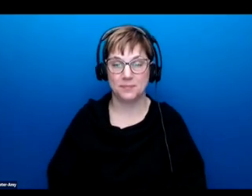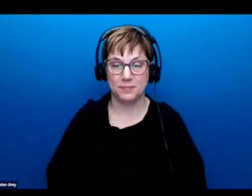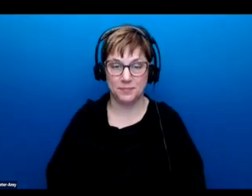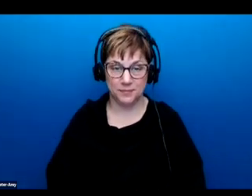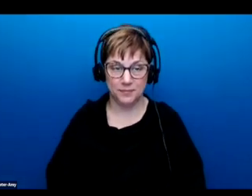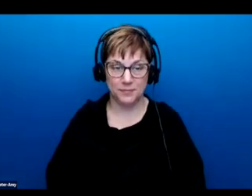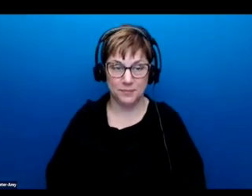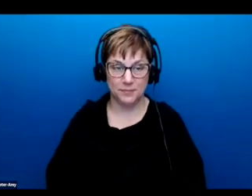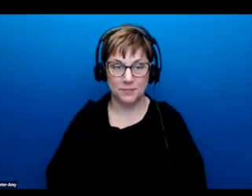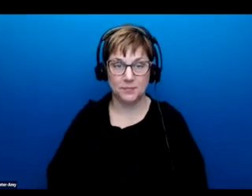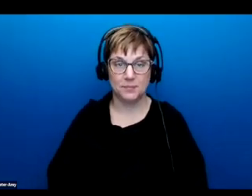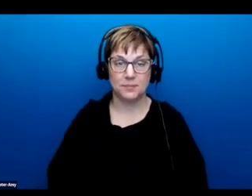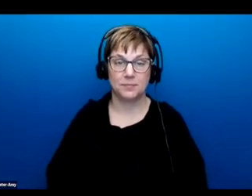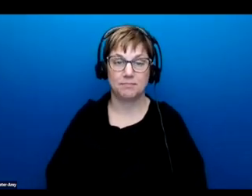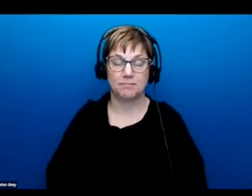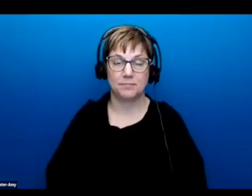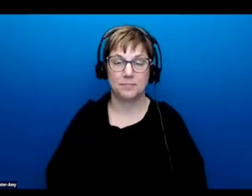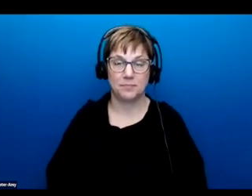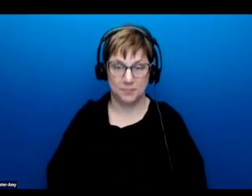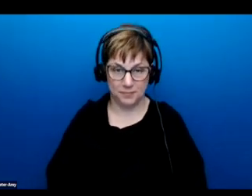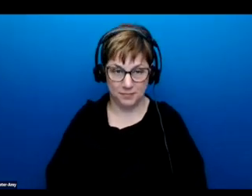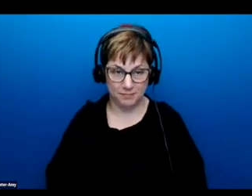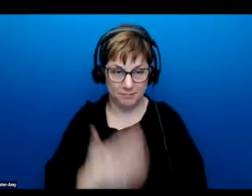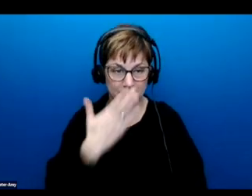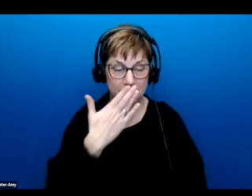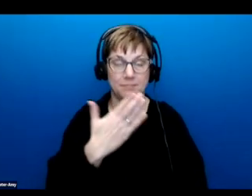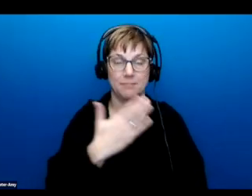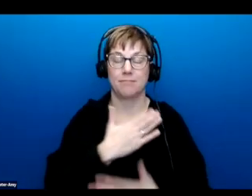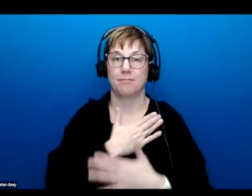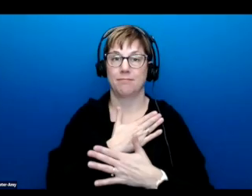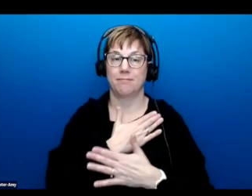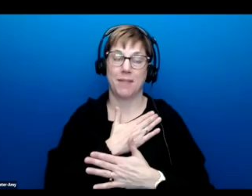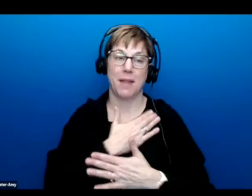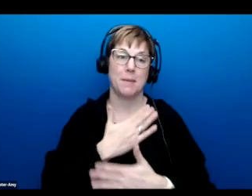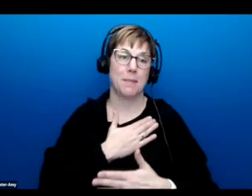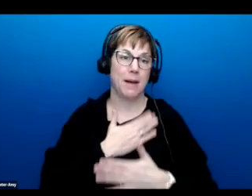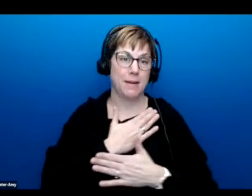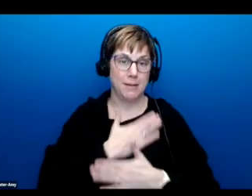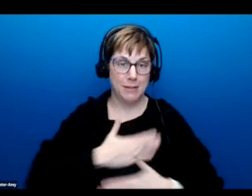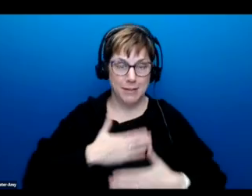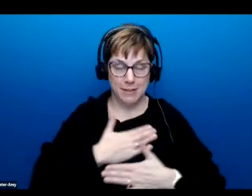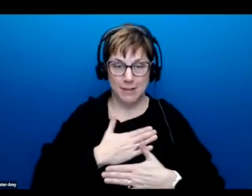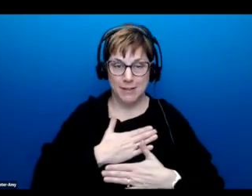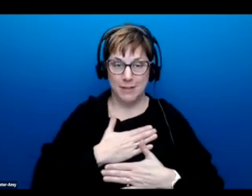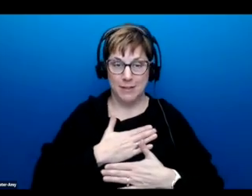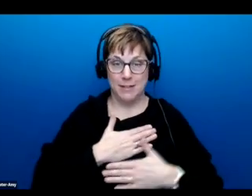Thank you. It's a pleasure of mine to present on screen with two